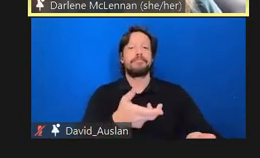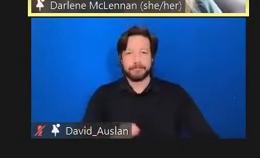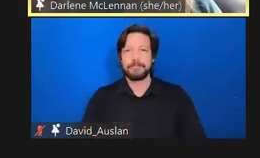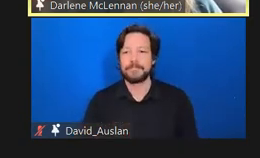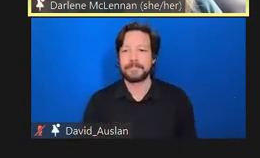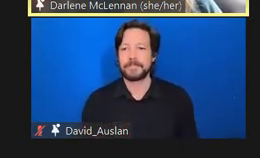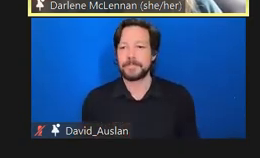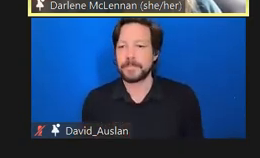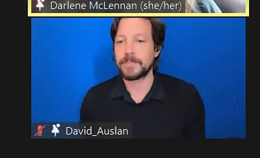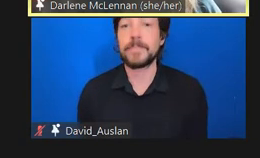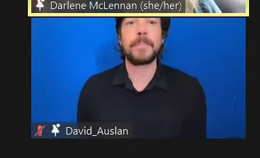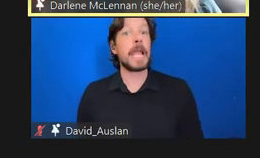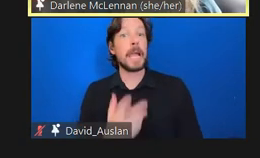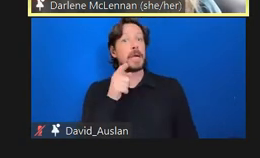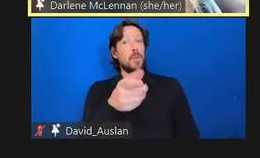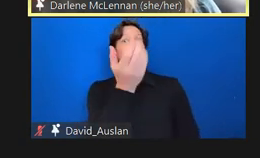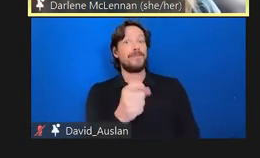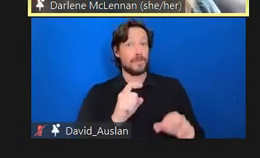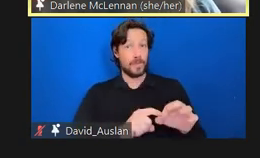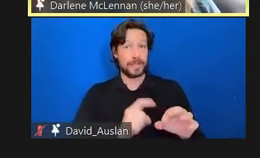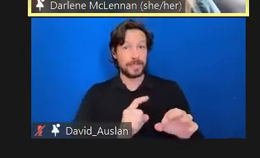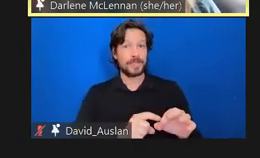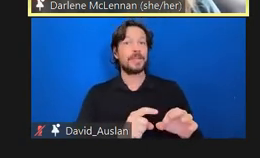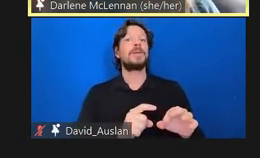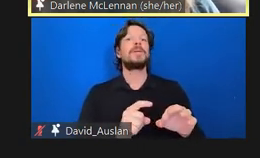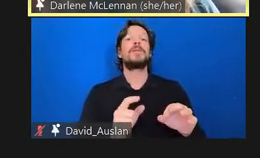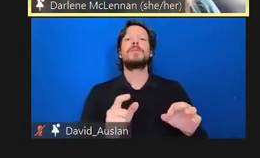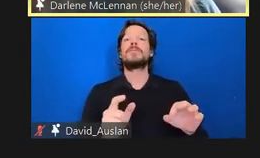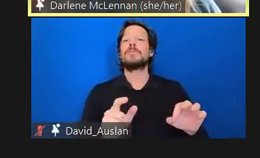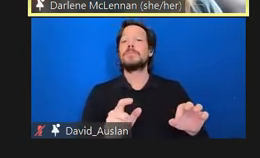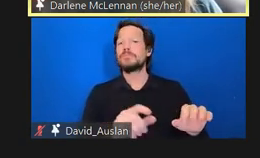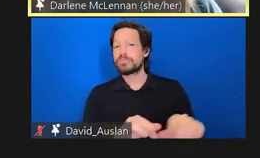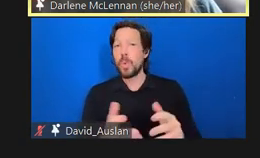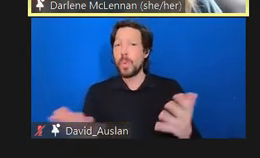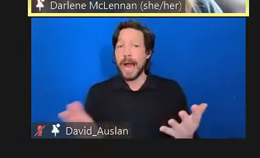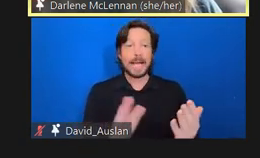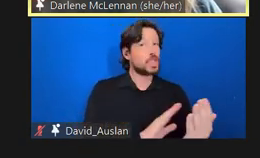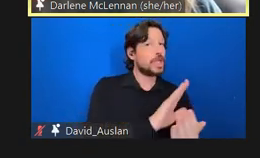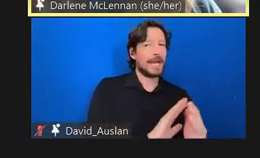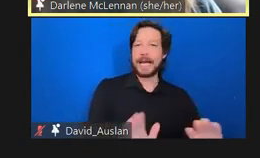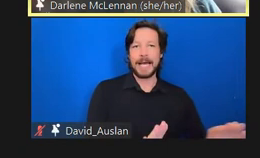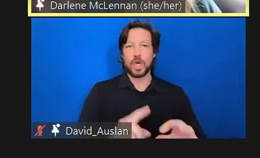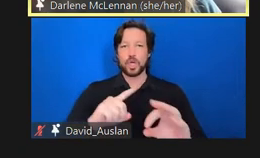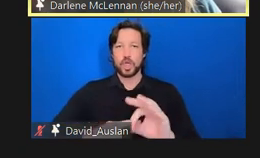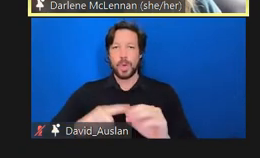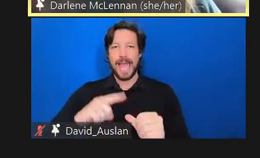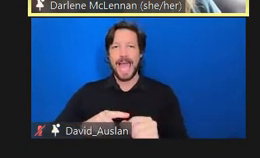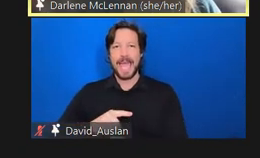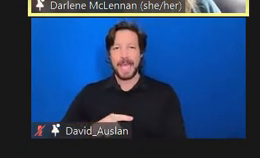If you have any questions, we'd ask you to put that into the Q and A area, not the chat. We